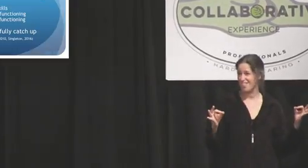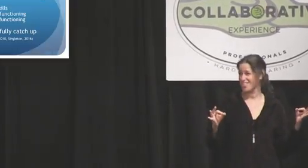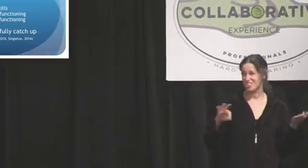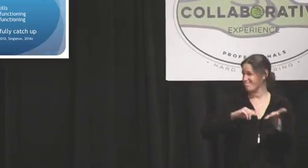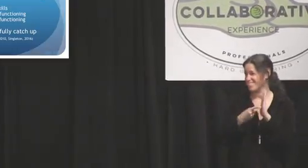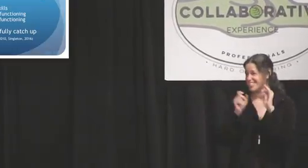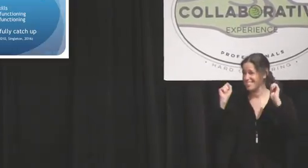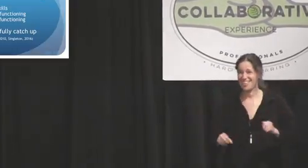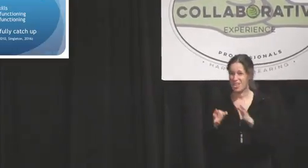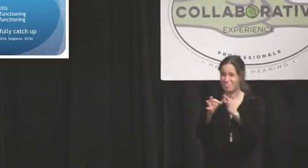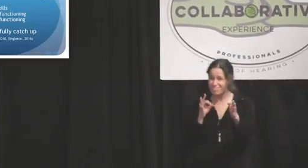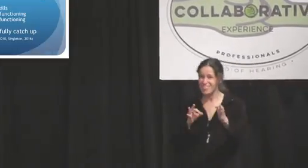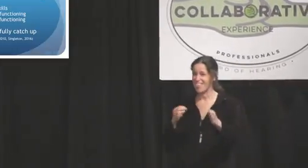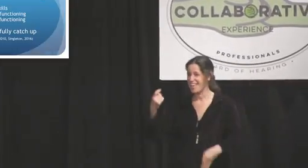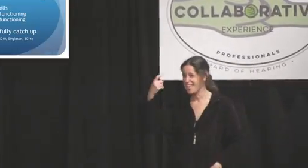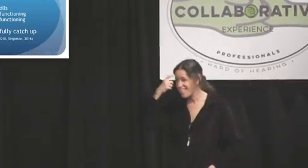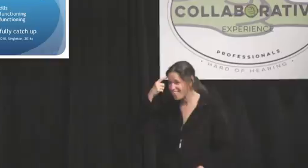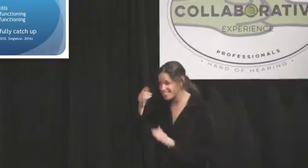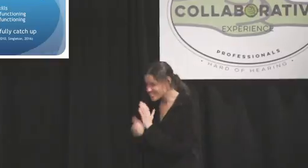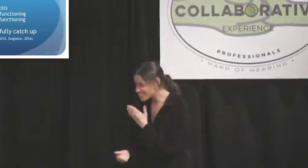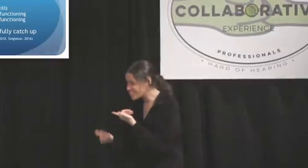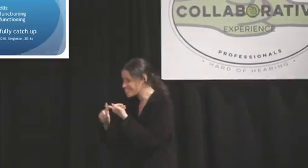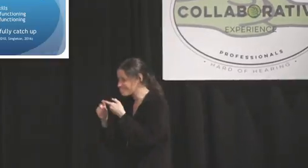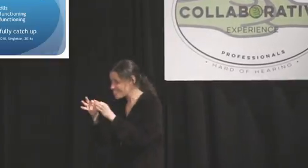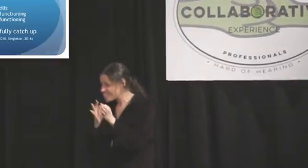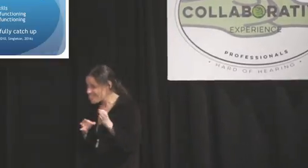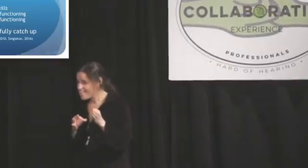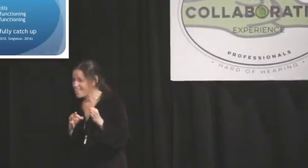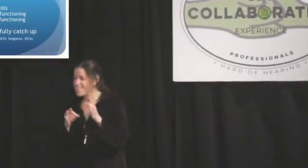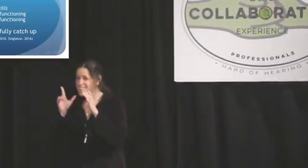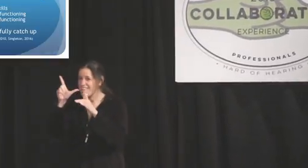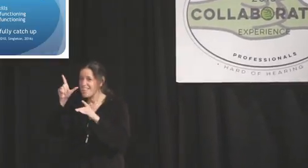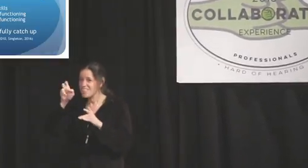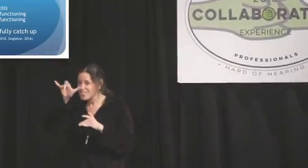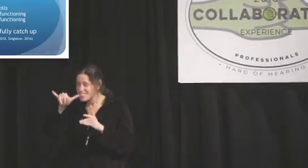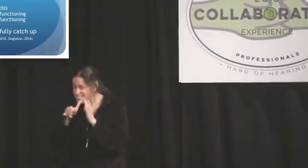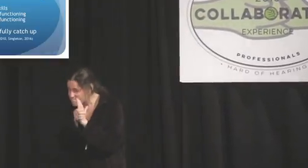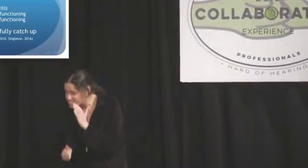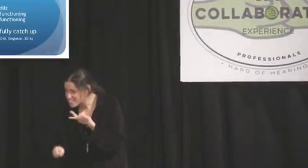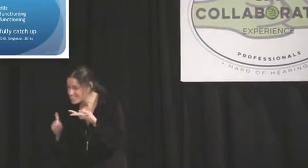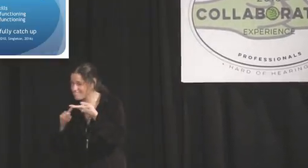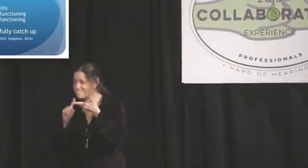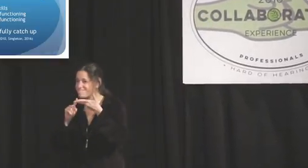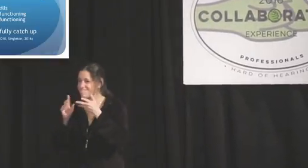that foundation of language, there is going to be a language delay. Cognitive delay.